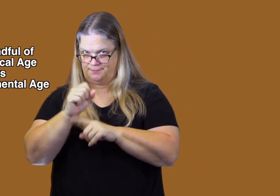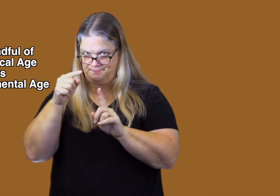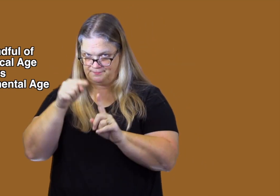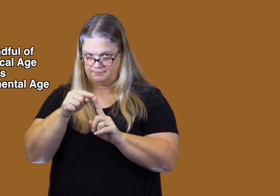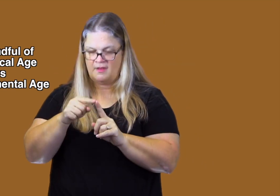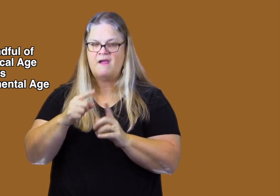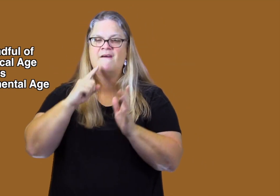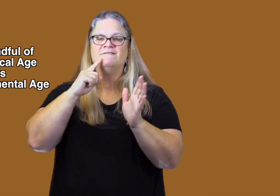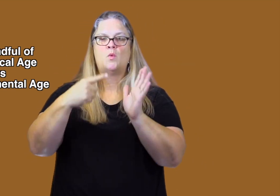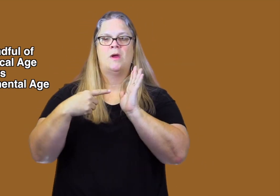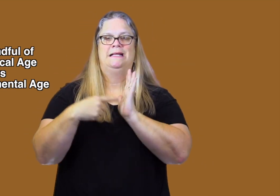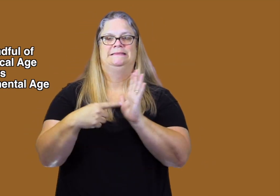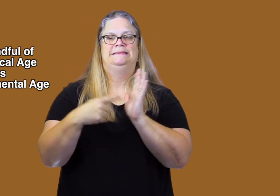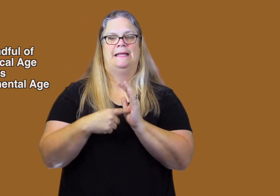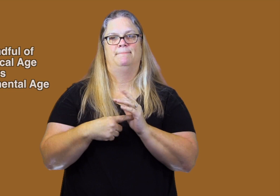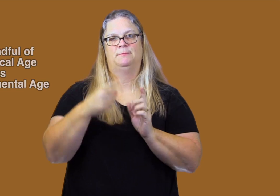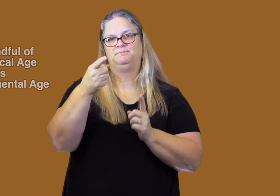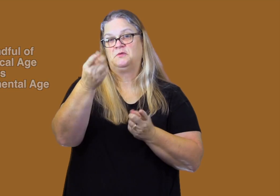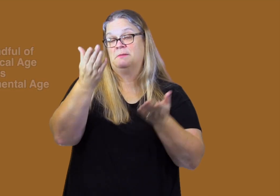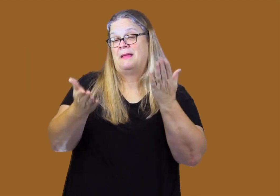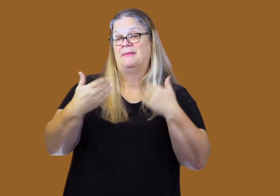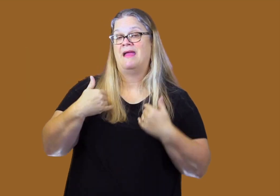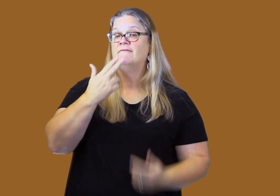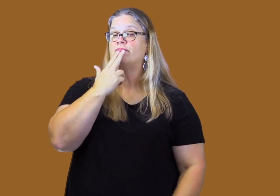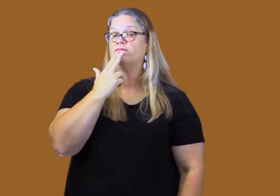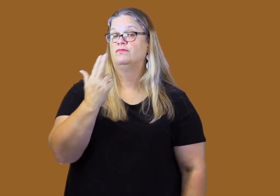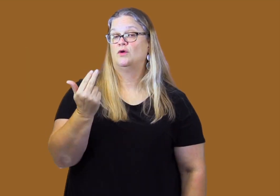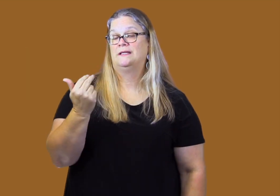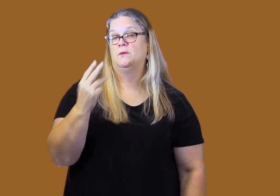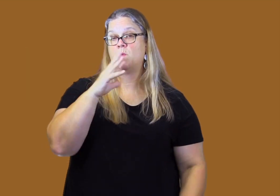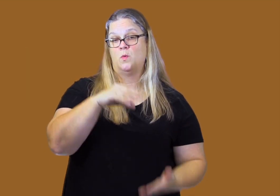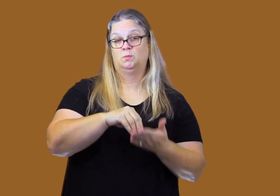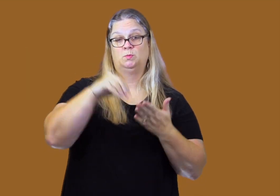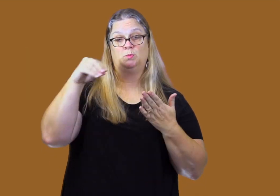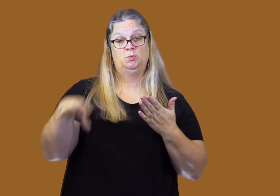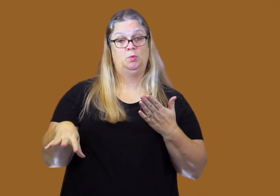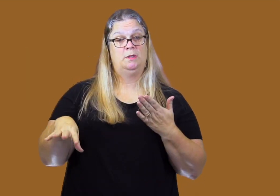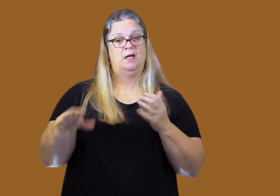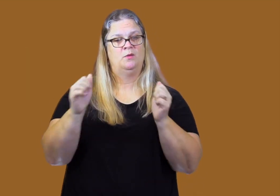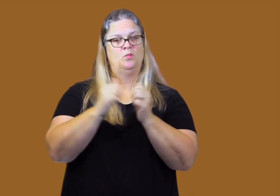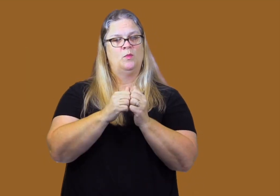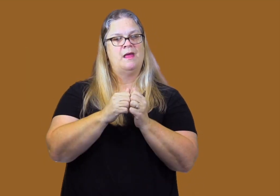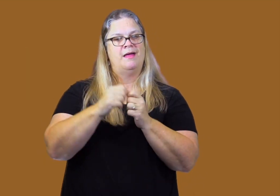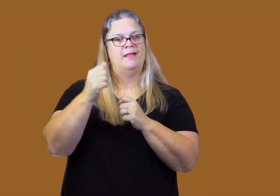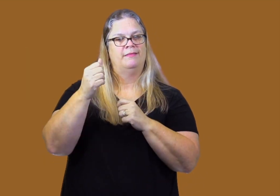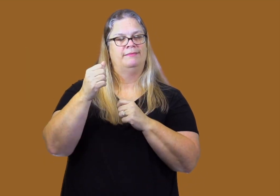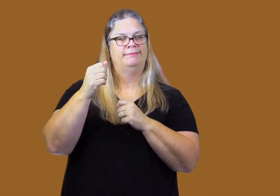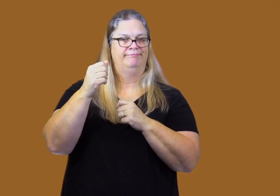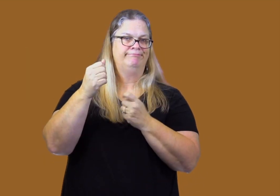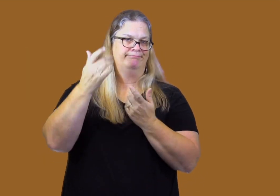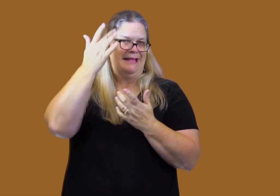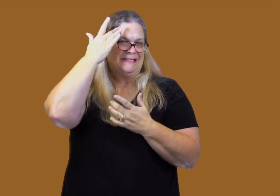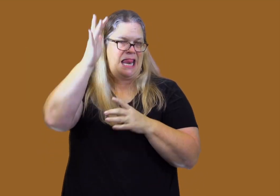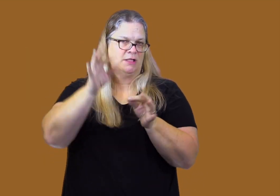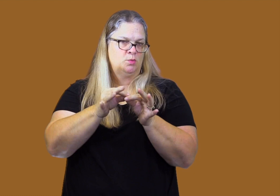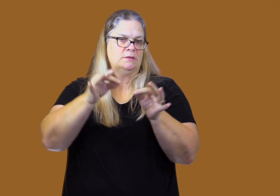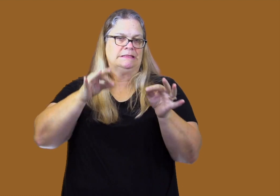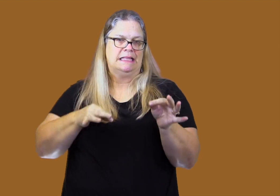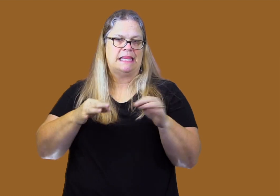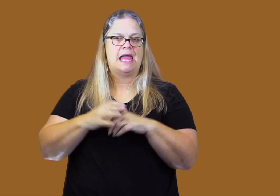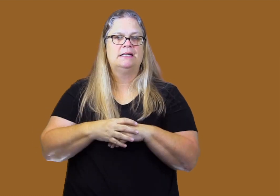For example, you may have a child who's 13 years old, with an intellectual delay,